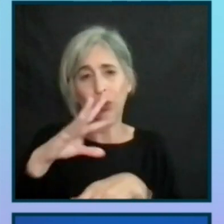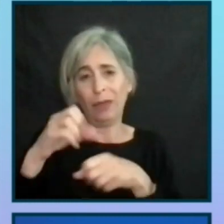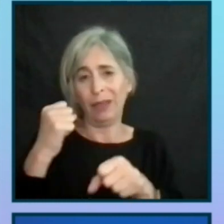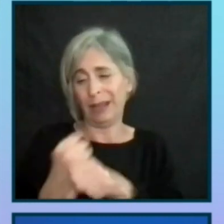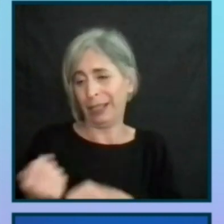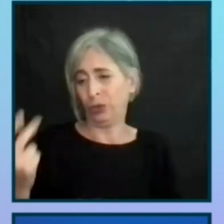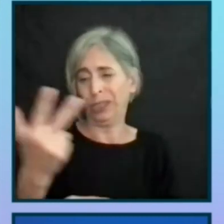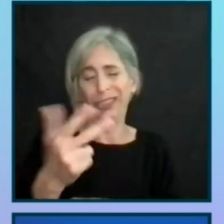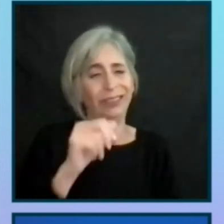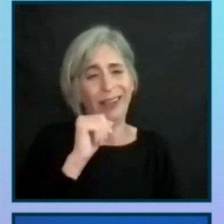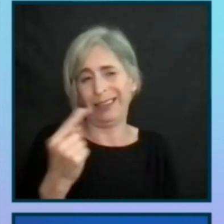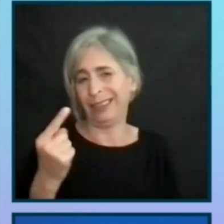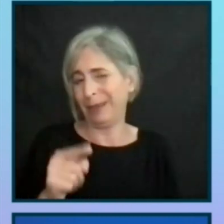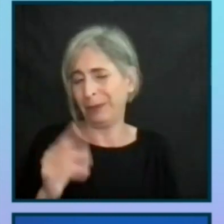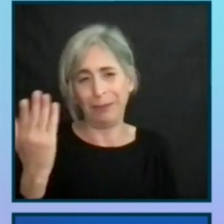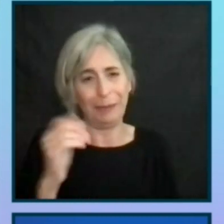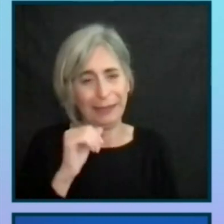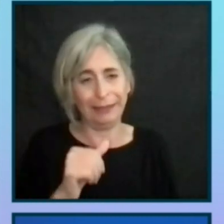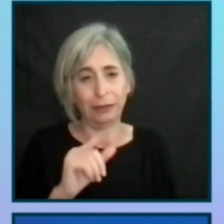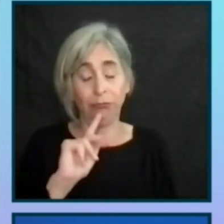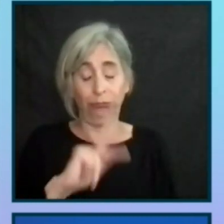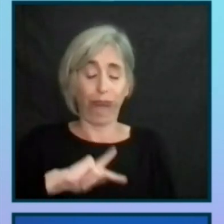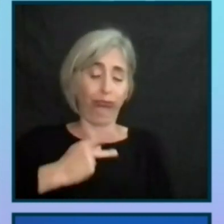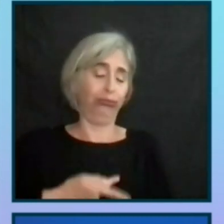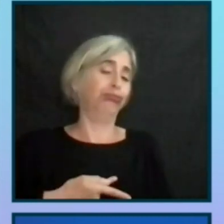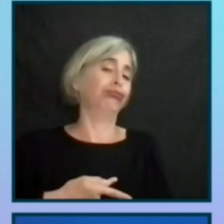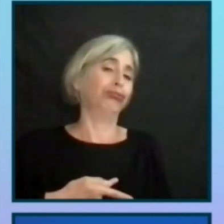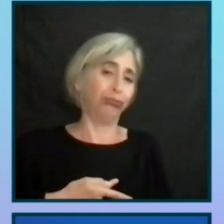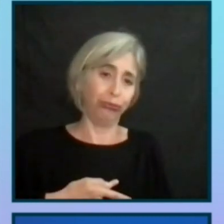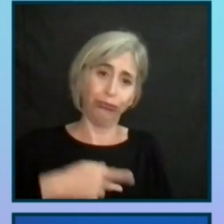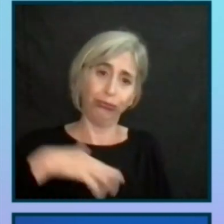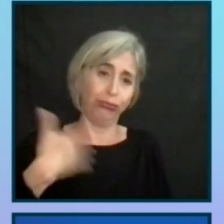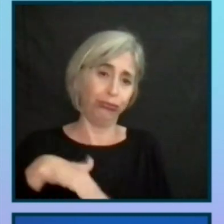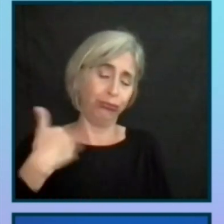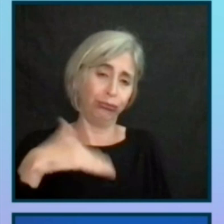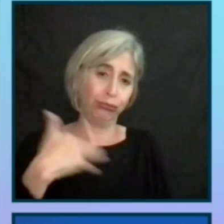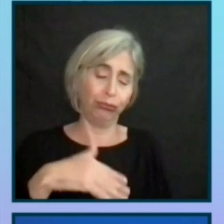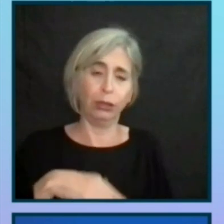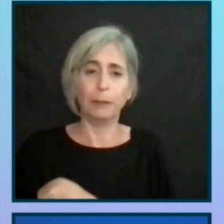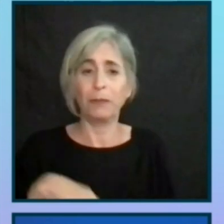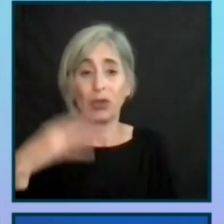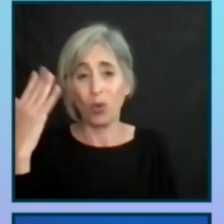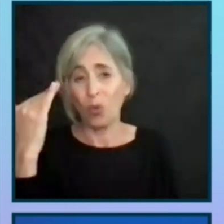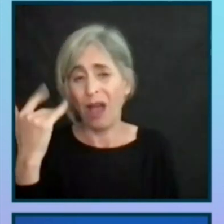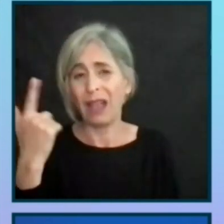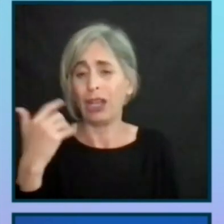And that is very upsetting because this is something that the current administration has